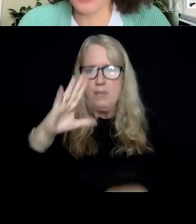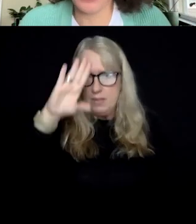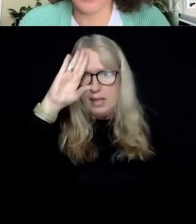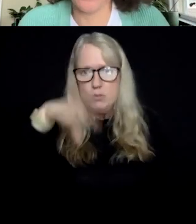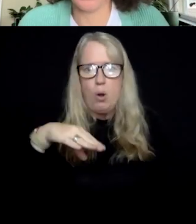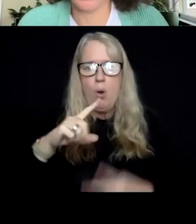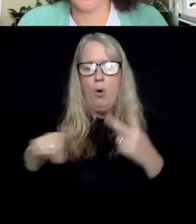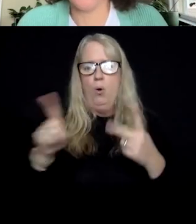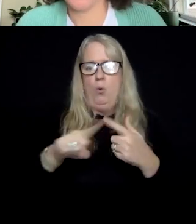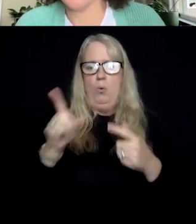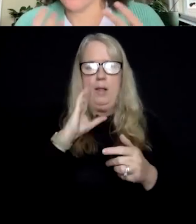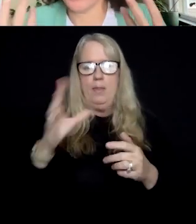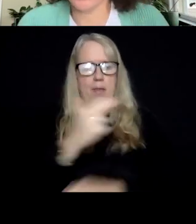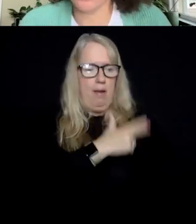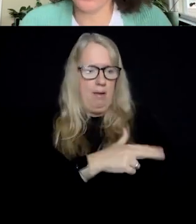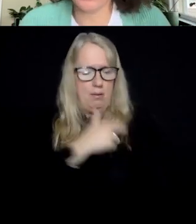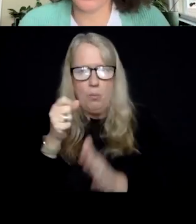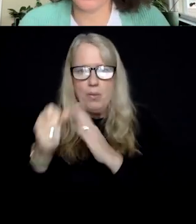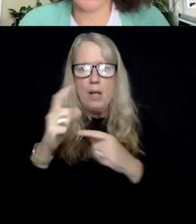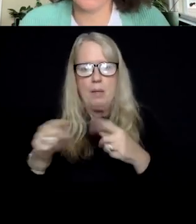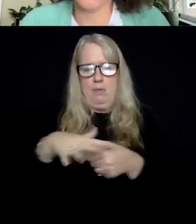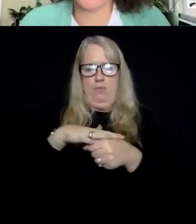THINGS. THEY KNOW THE HOSPITALS, LOCAL RESOURCES, AND IT IS